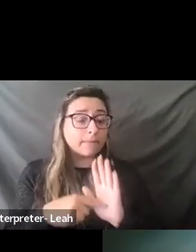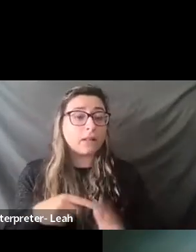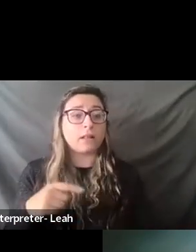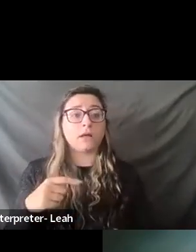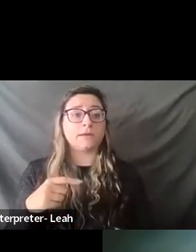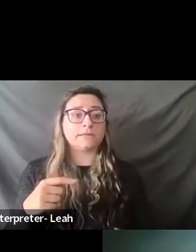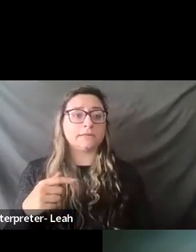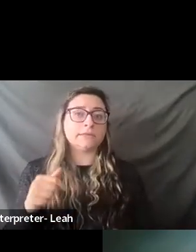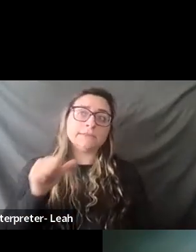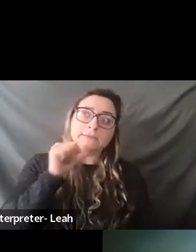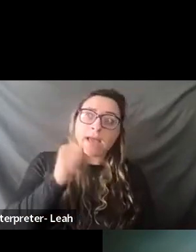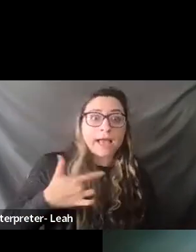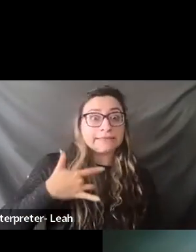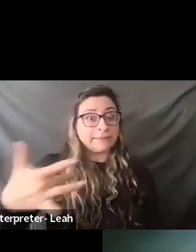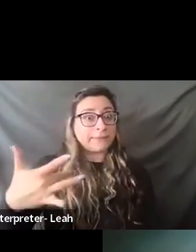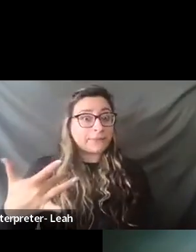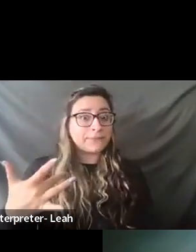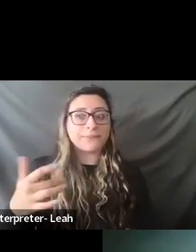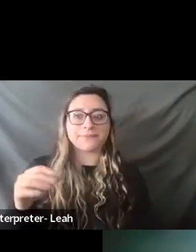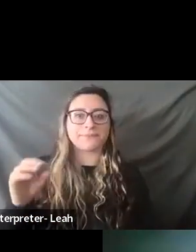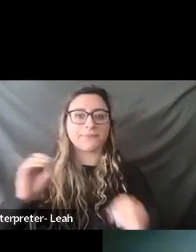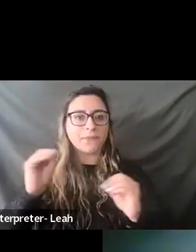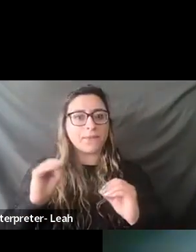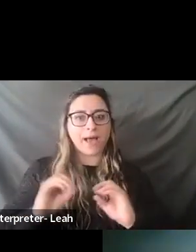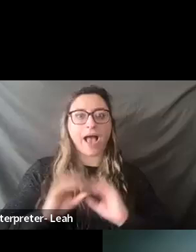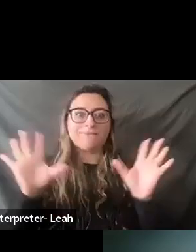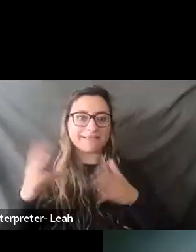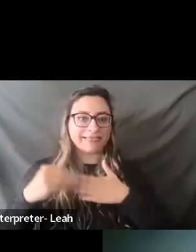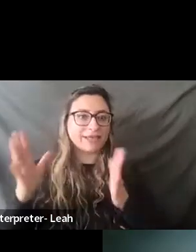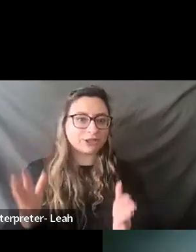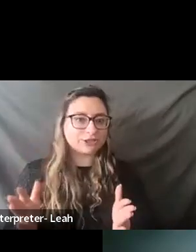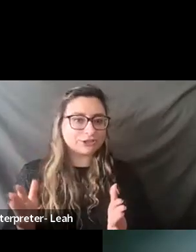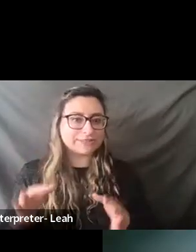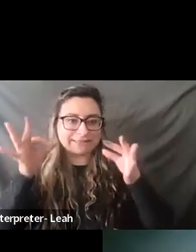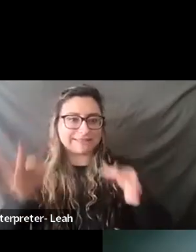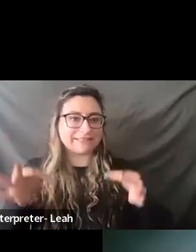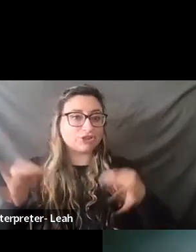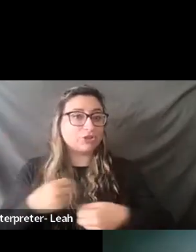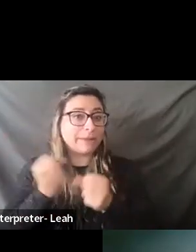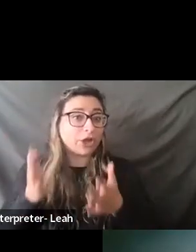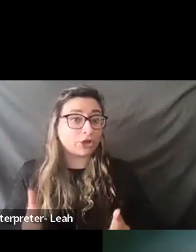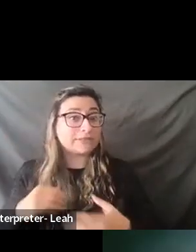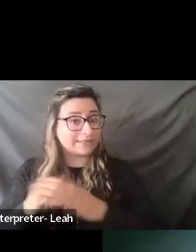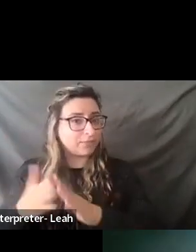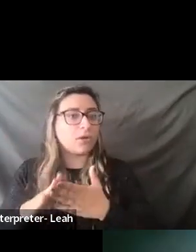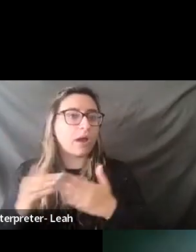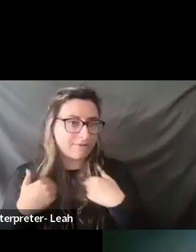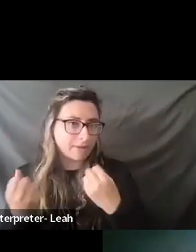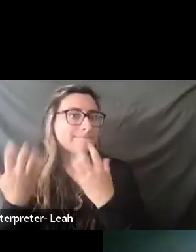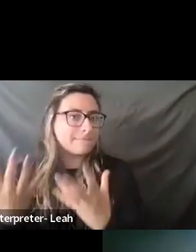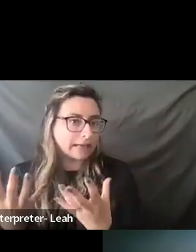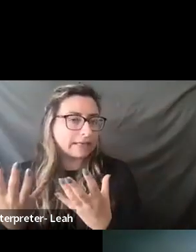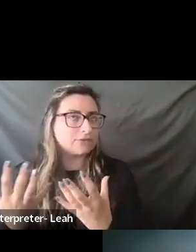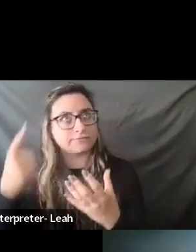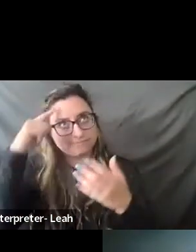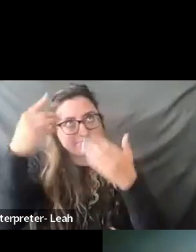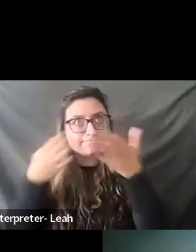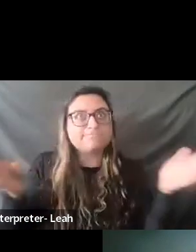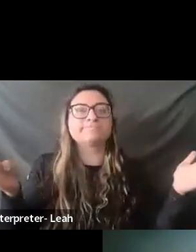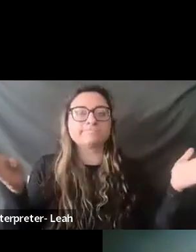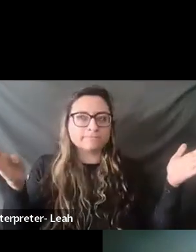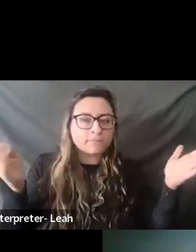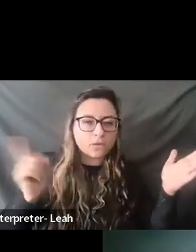I'm currently in Texas, and so we have a lot of rural towns.